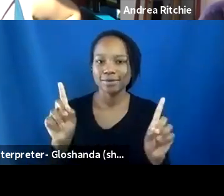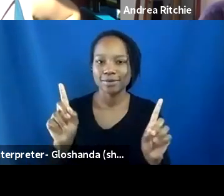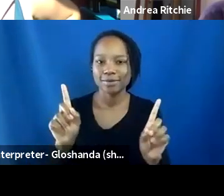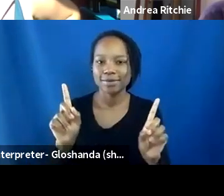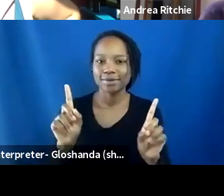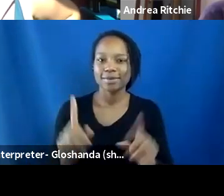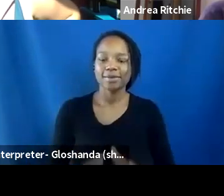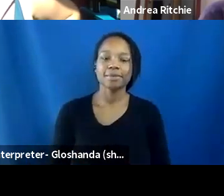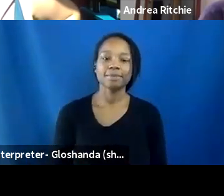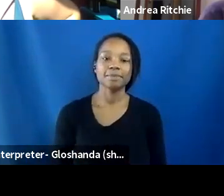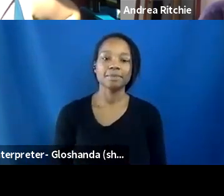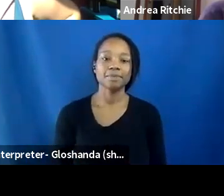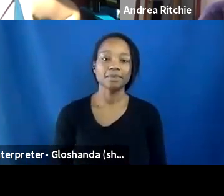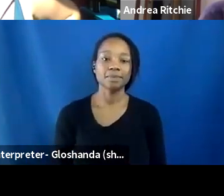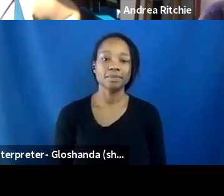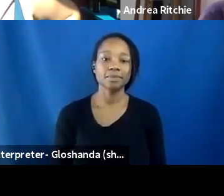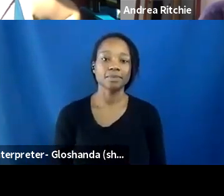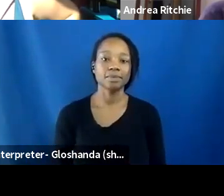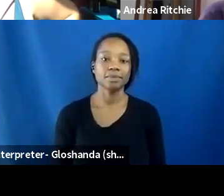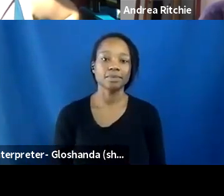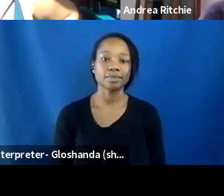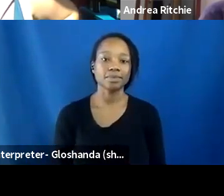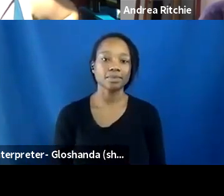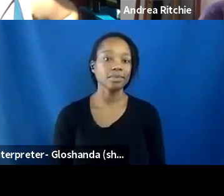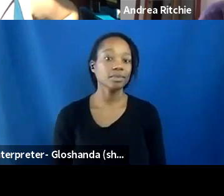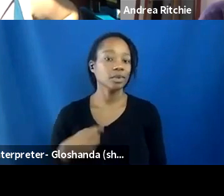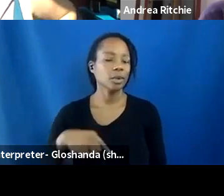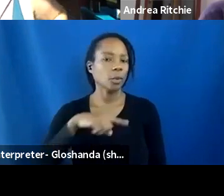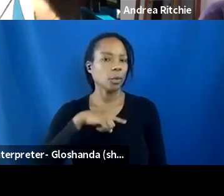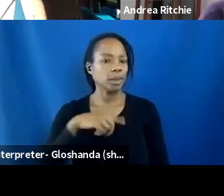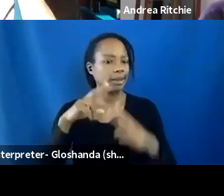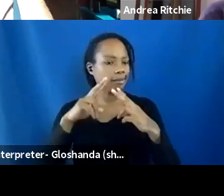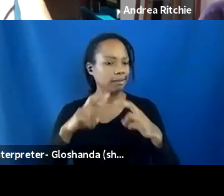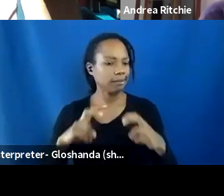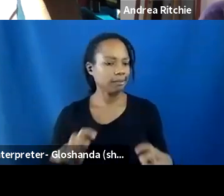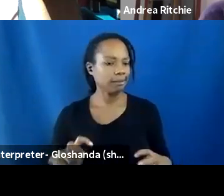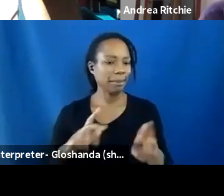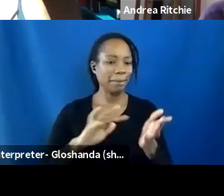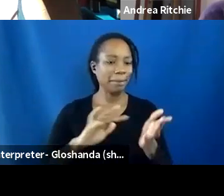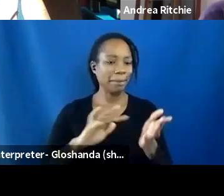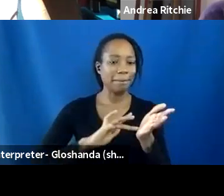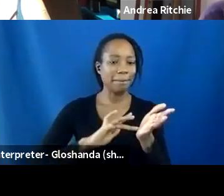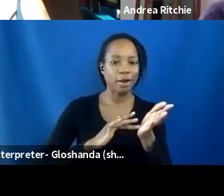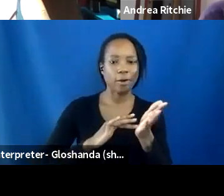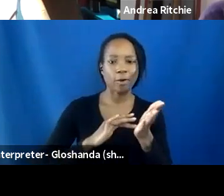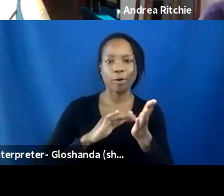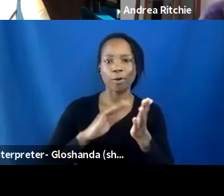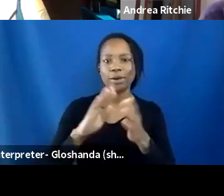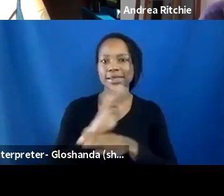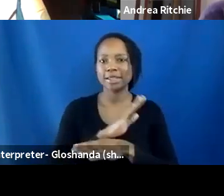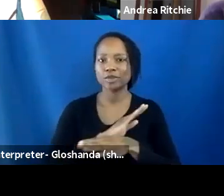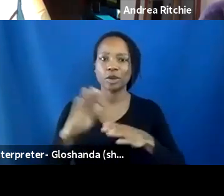So when we look at both the roots of the medical, industrial complex and psychiatry,